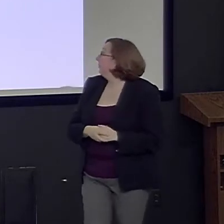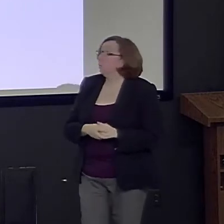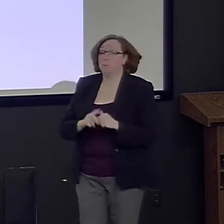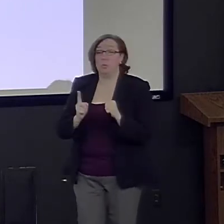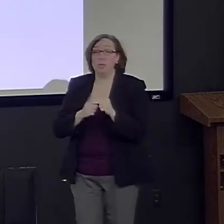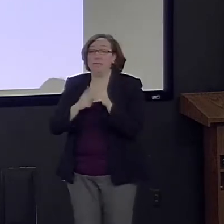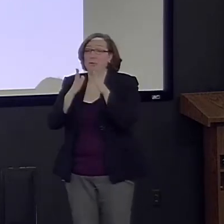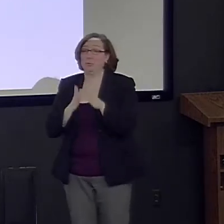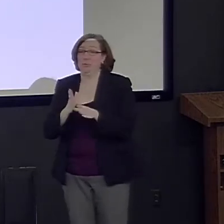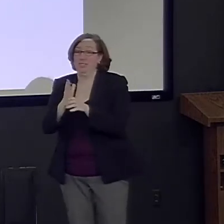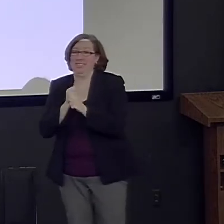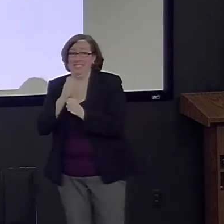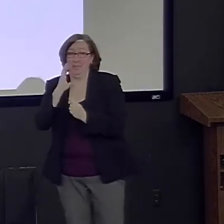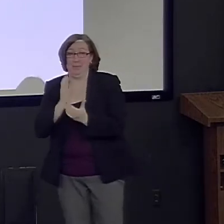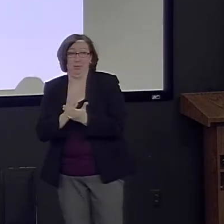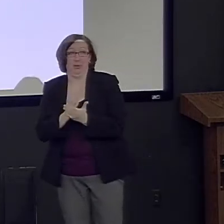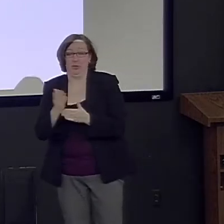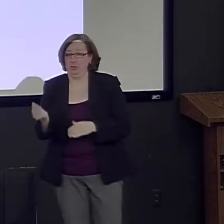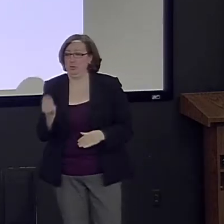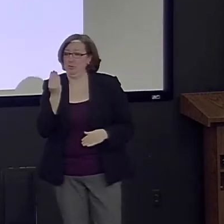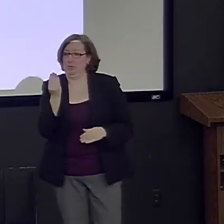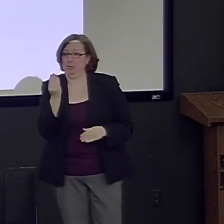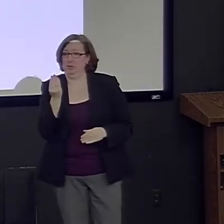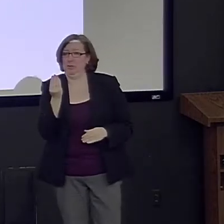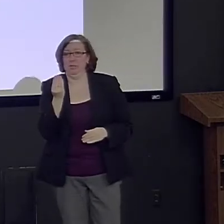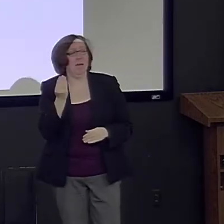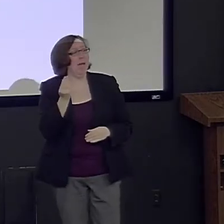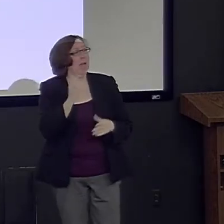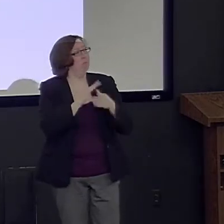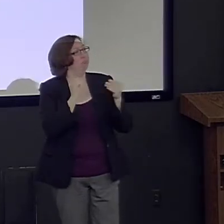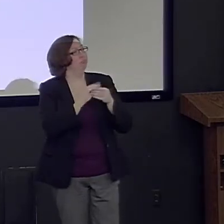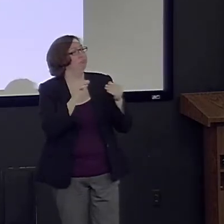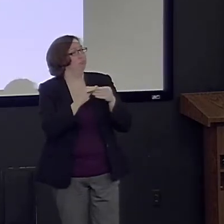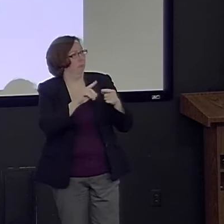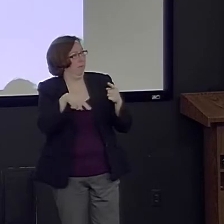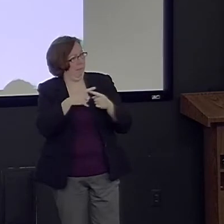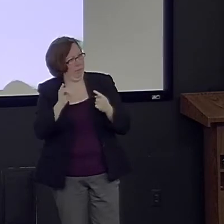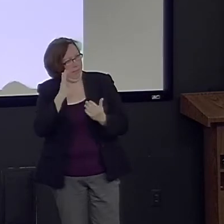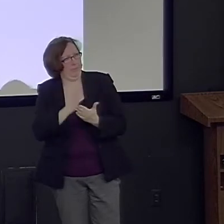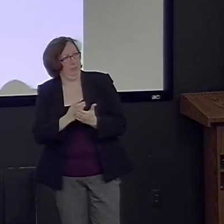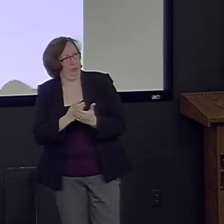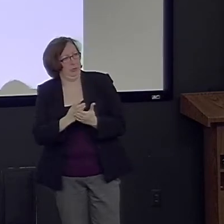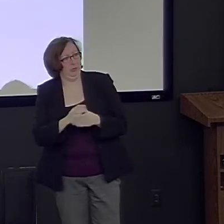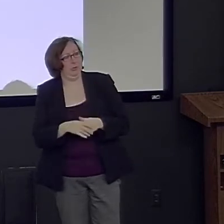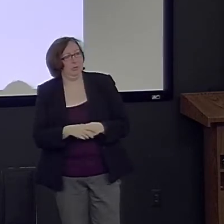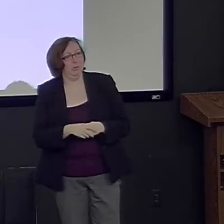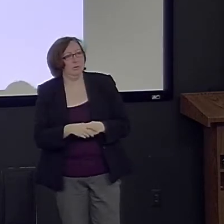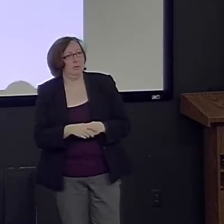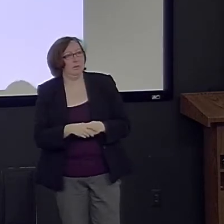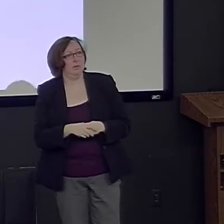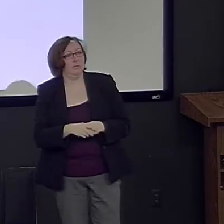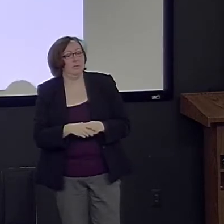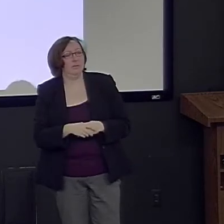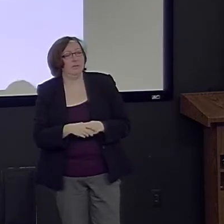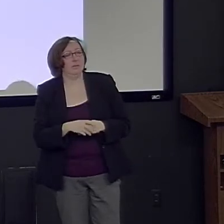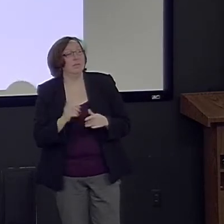so we started off with the first epic. Then participant two gets his picture,